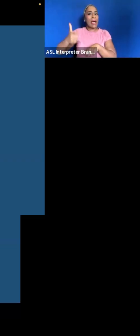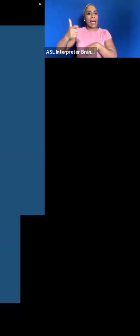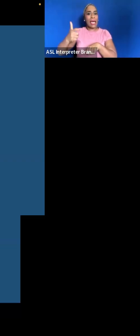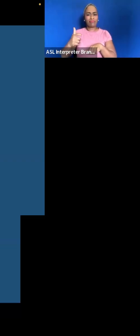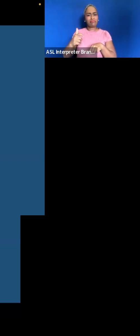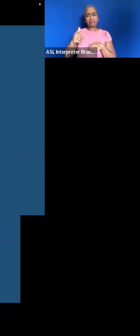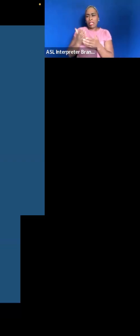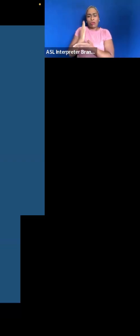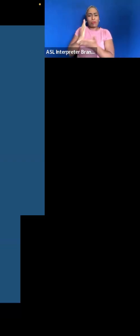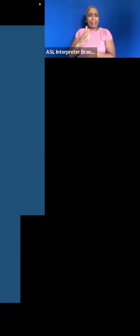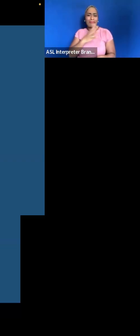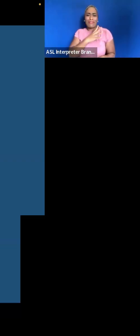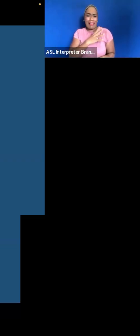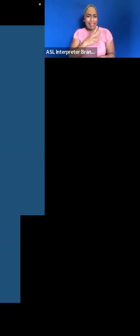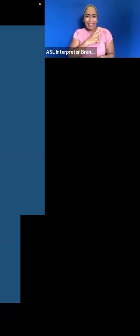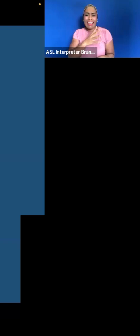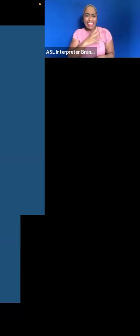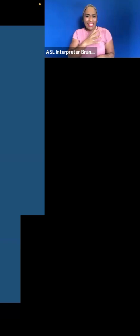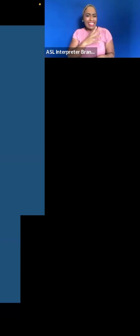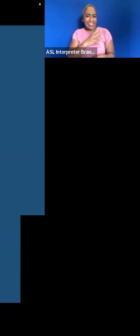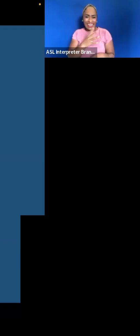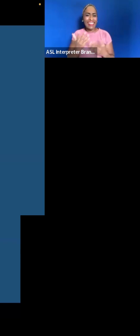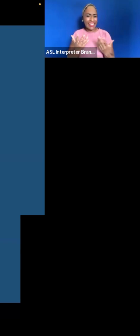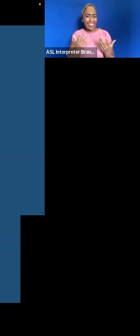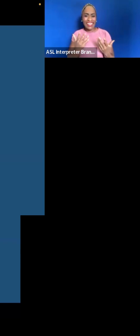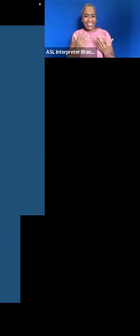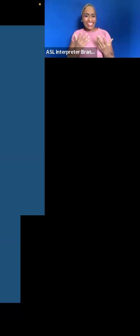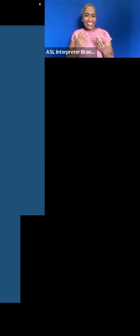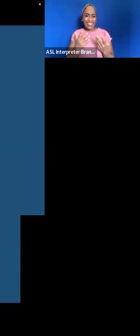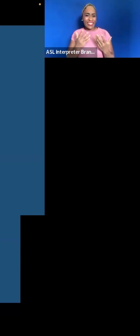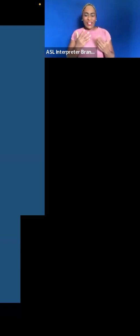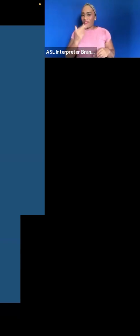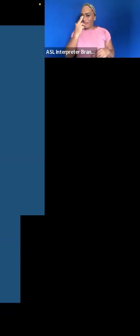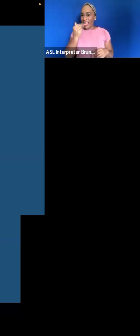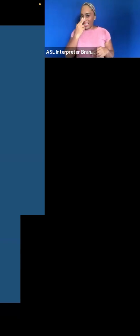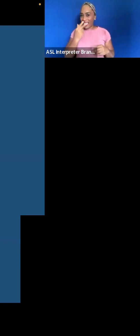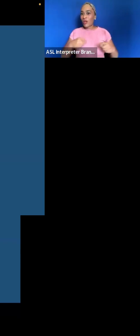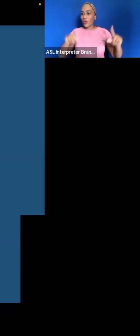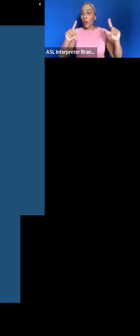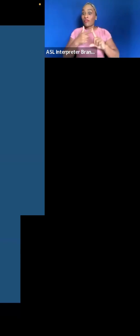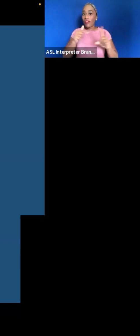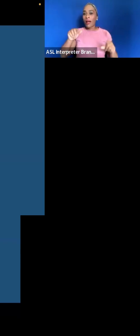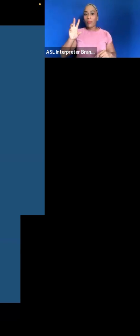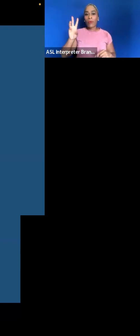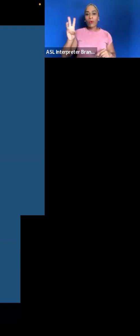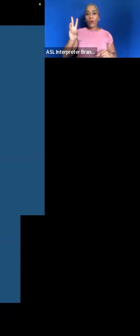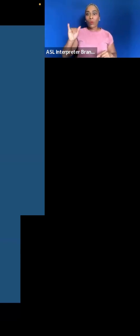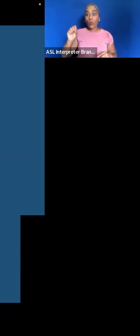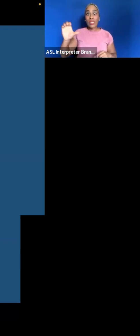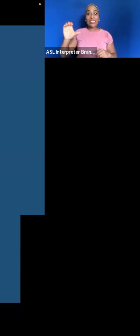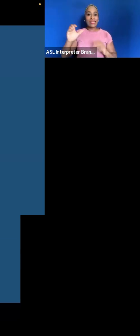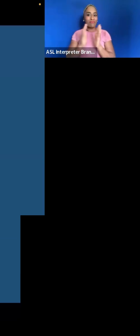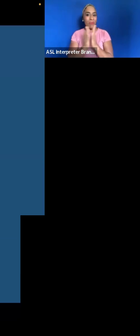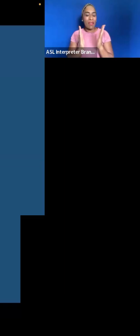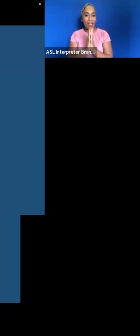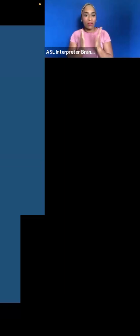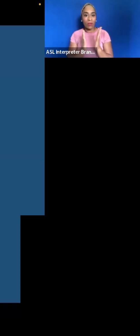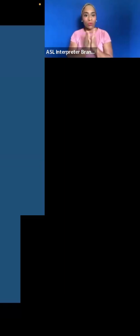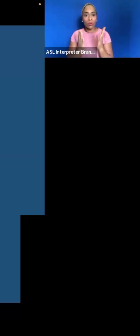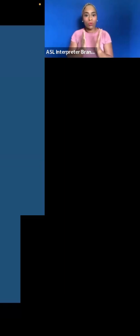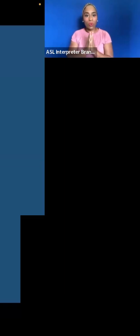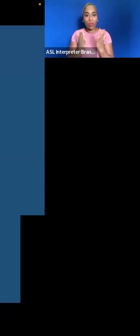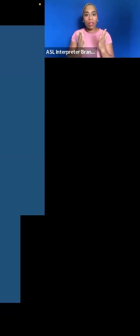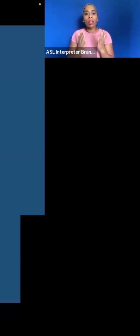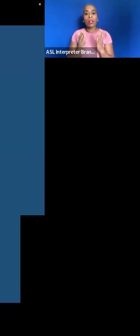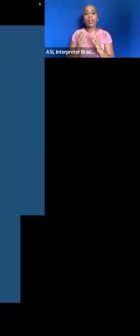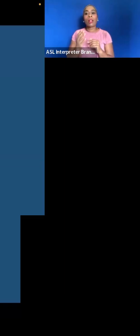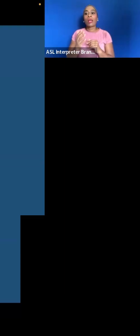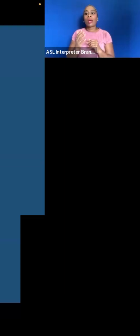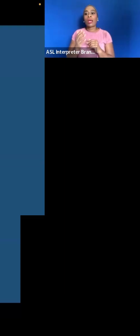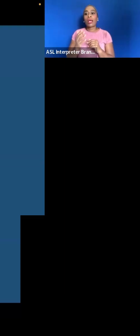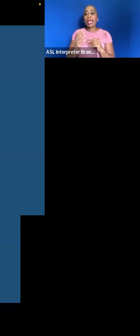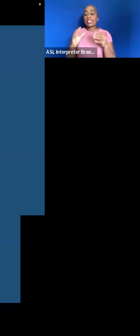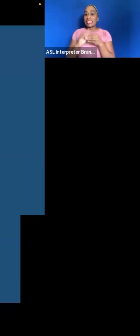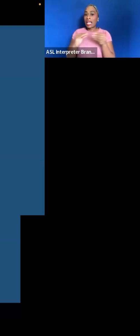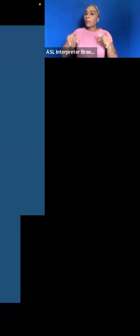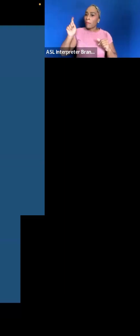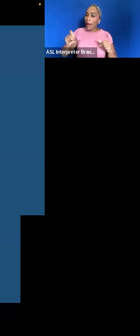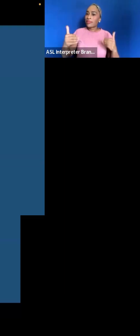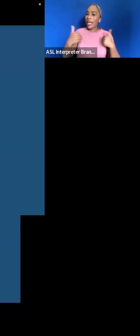And we'll go to the next slide where it literally is a quote from the WISC manual from Wechsler himself where he's talking about the fact that you have to have that professional judgment enter into